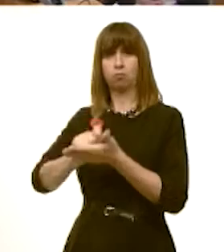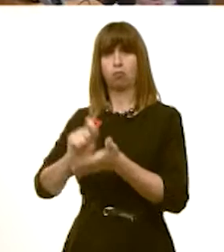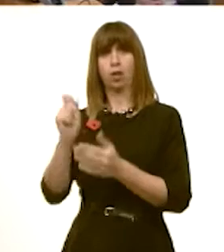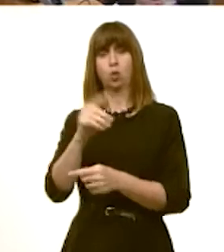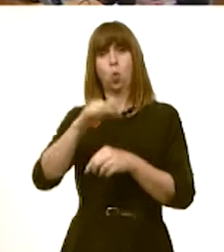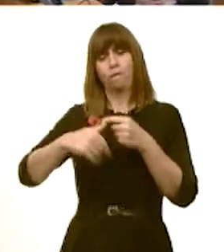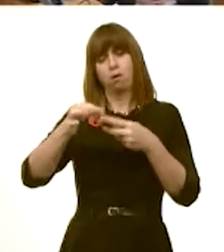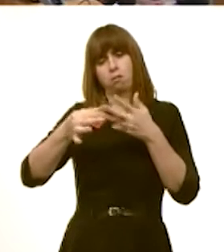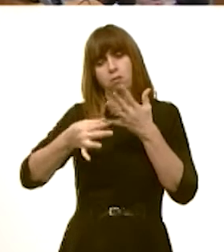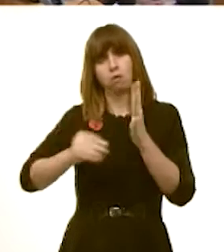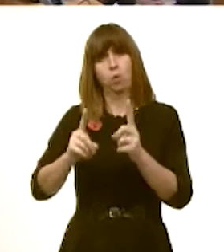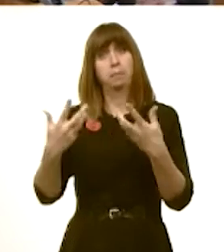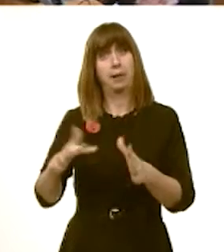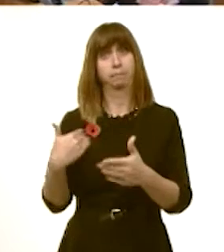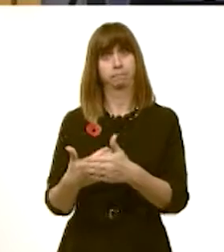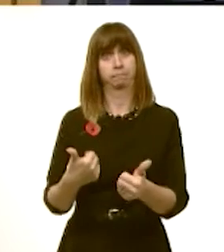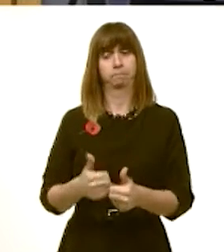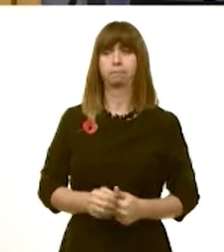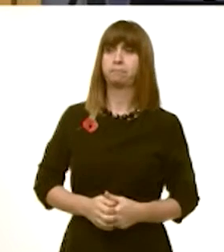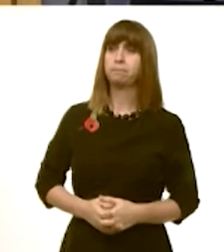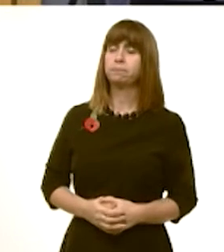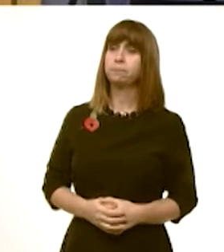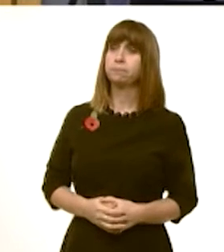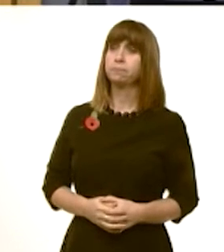in the light of the comments that youíve illustrated.